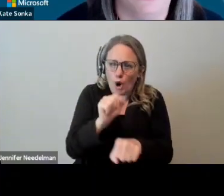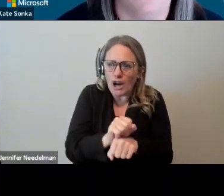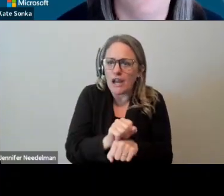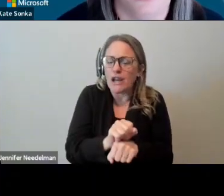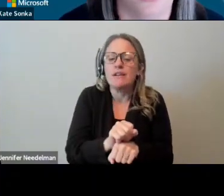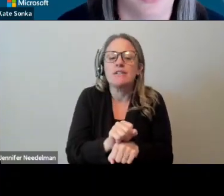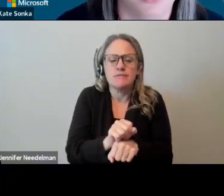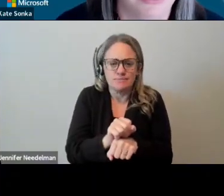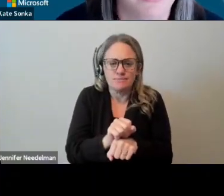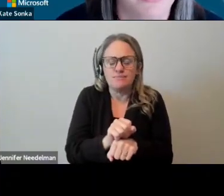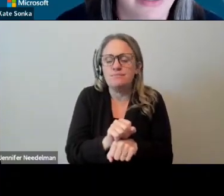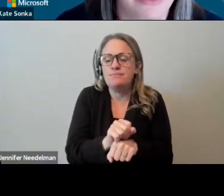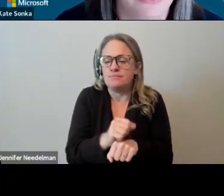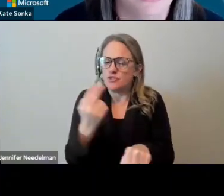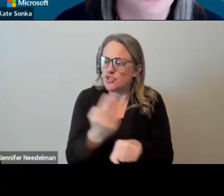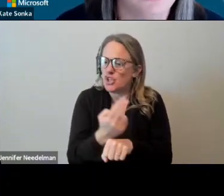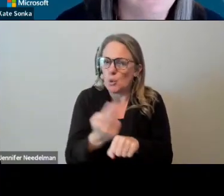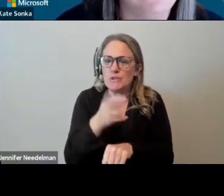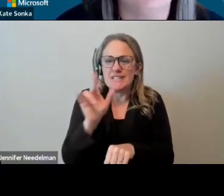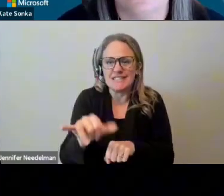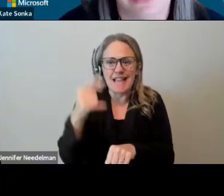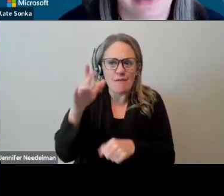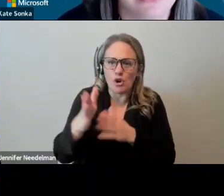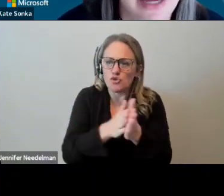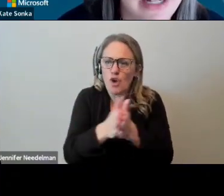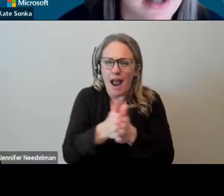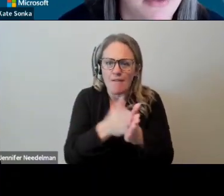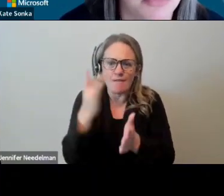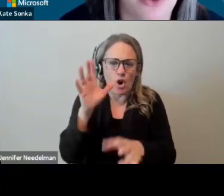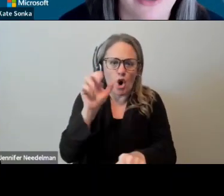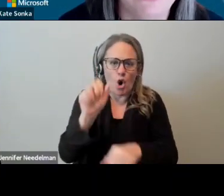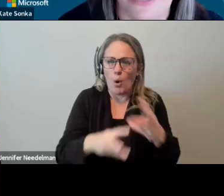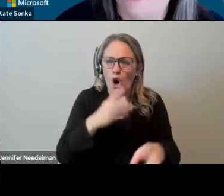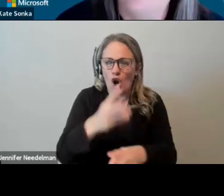of innovation for the world. She leans on the insights of employees